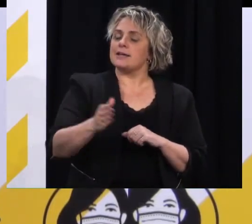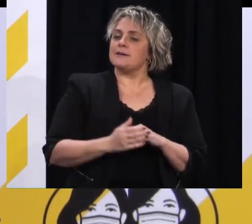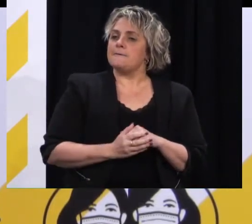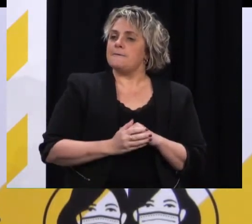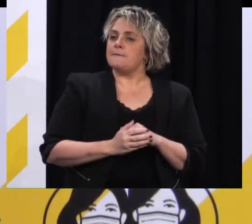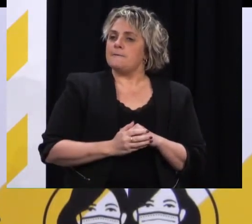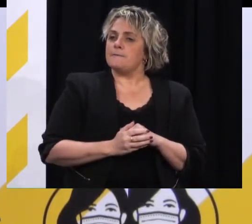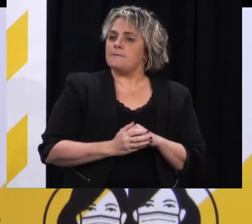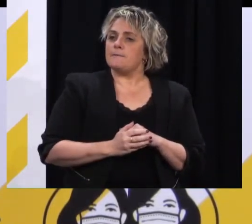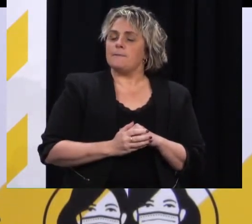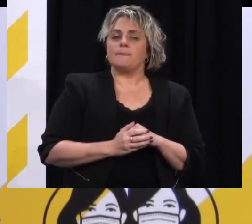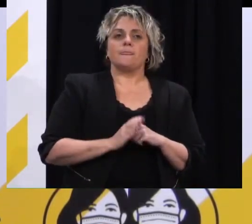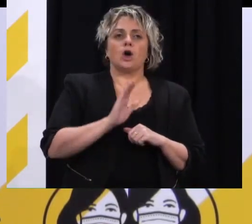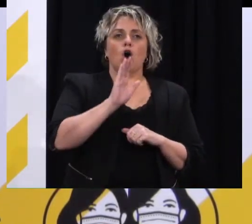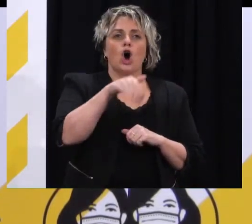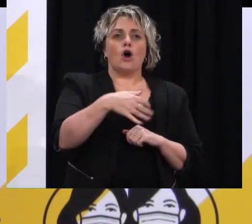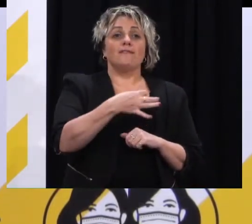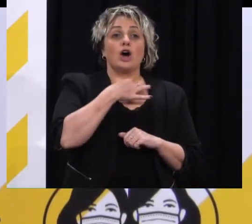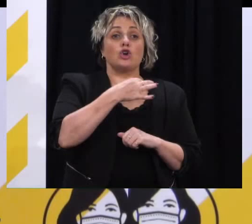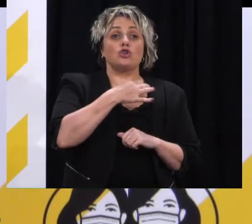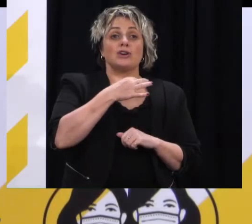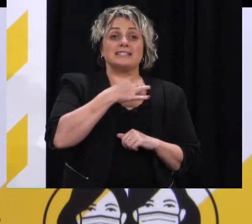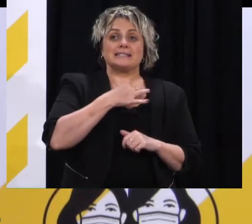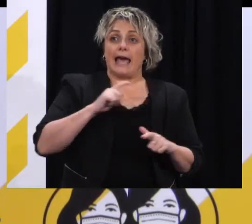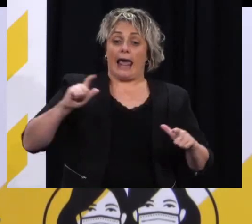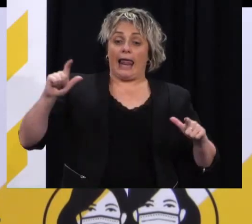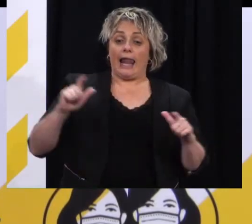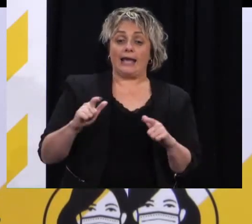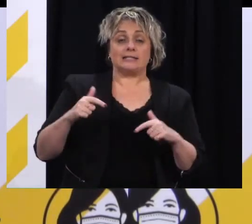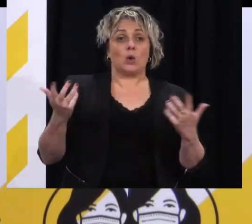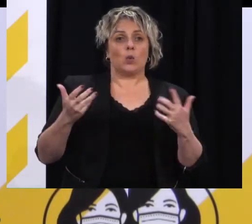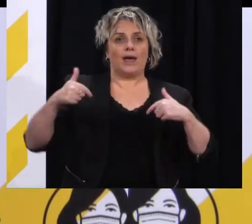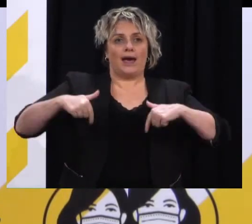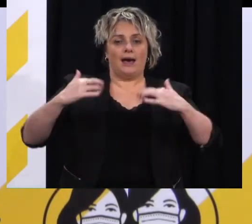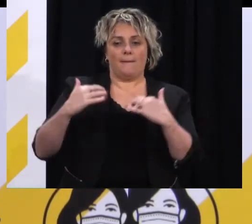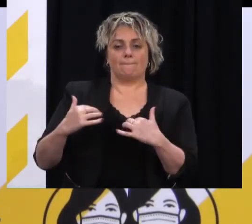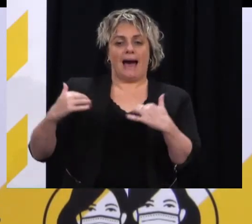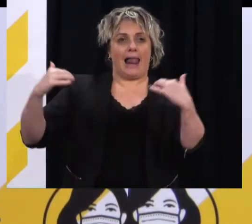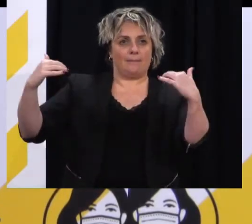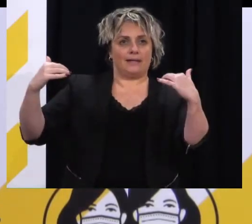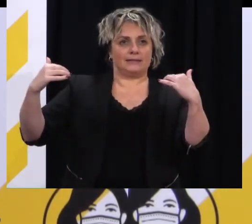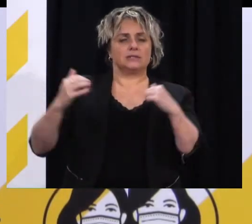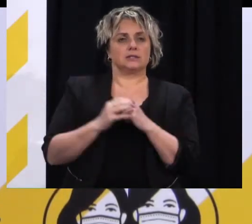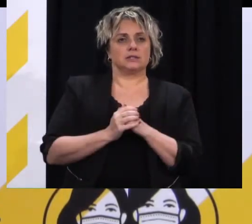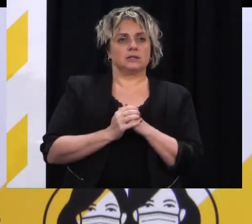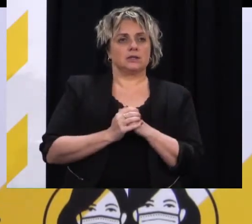people a refresher on those changes because they're